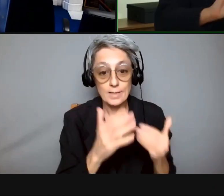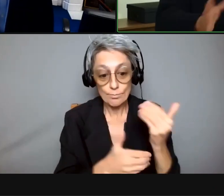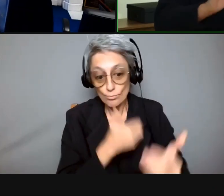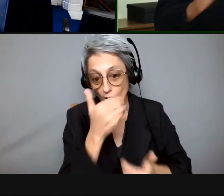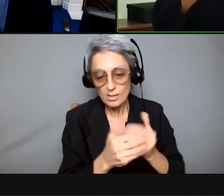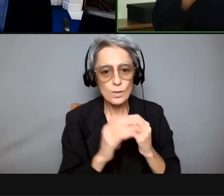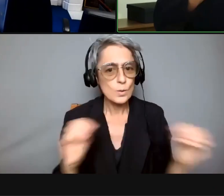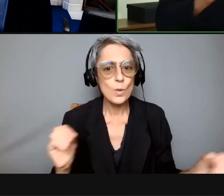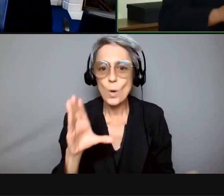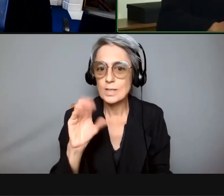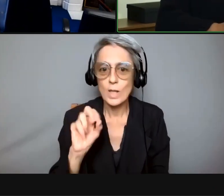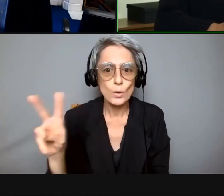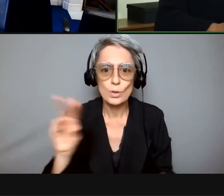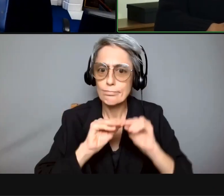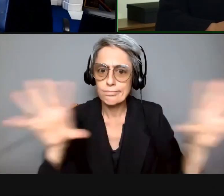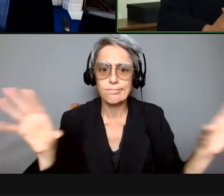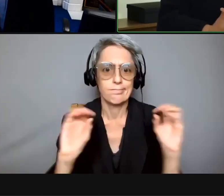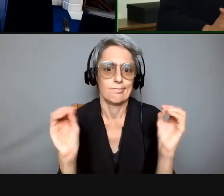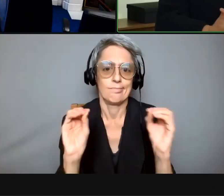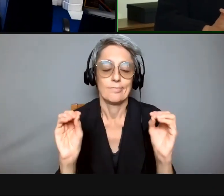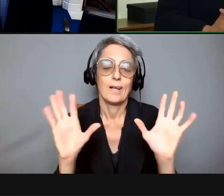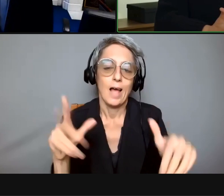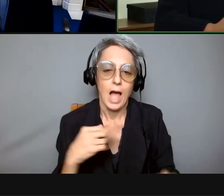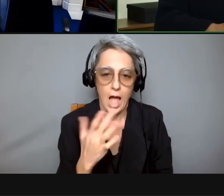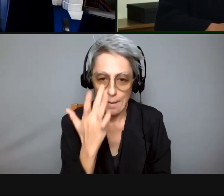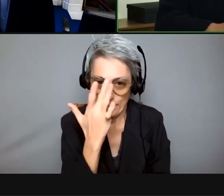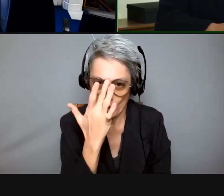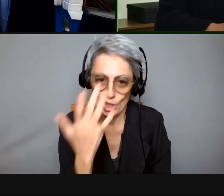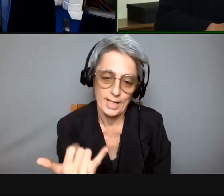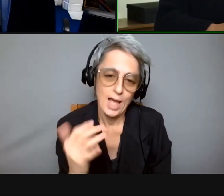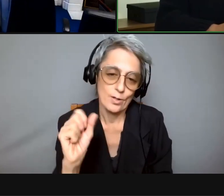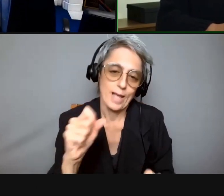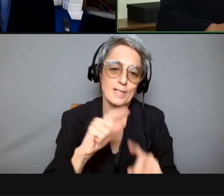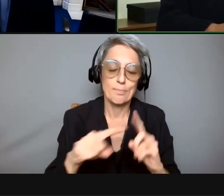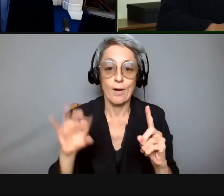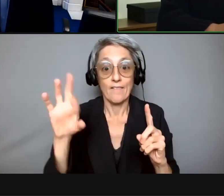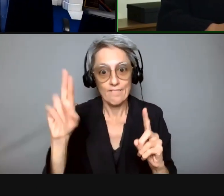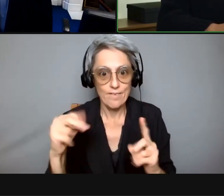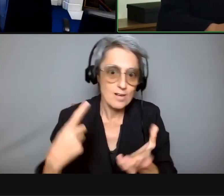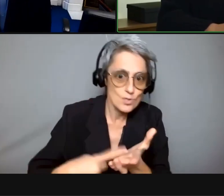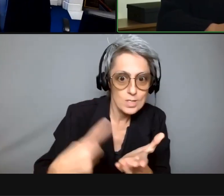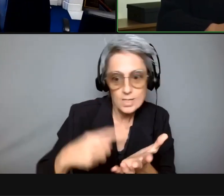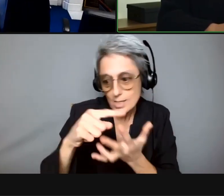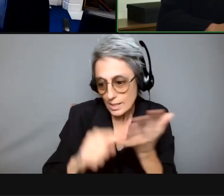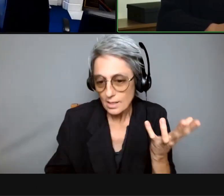So we have look, I'm nerd now, but we have tons of fun. You have to really deeply understand